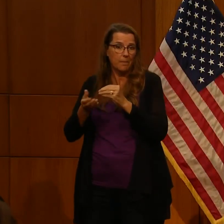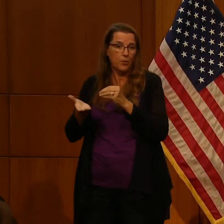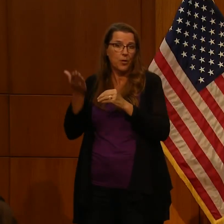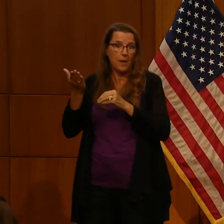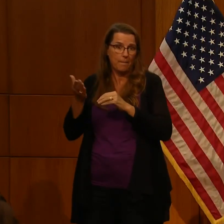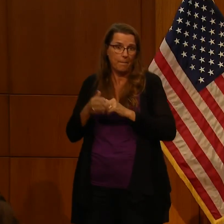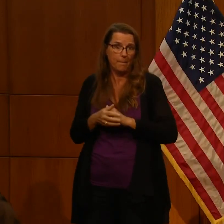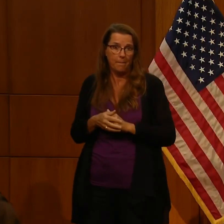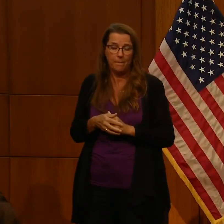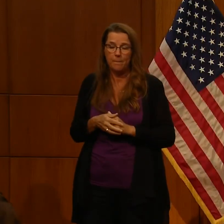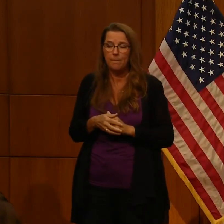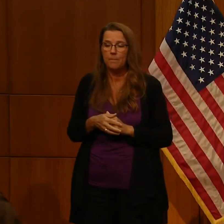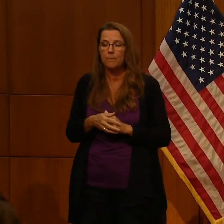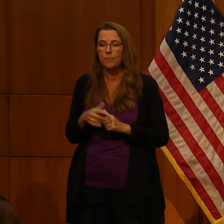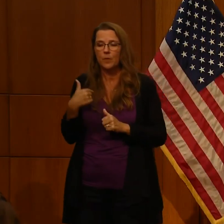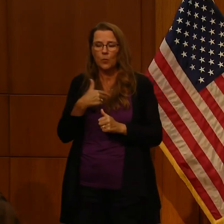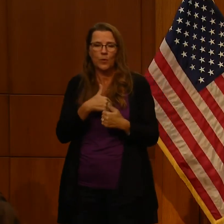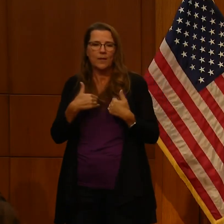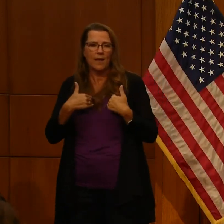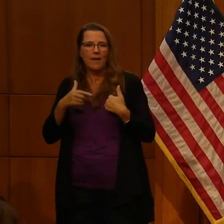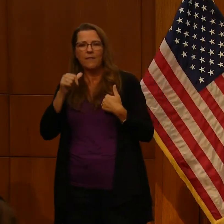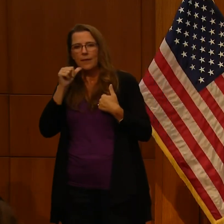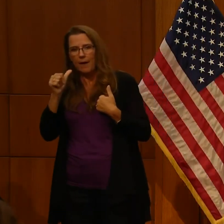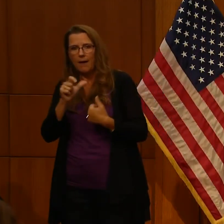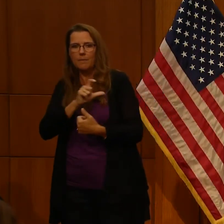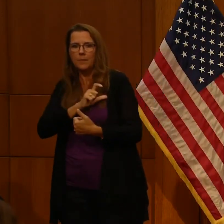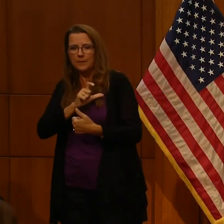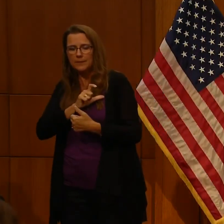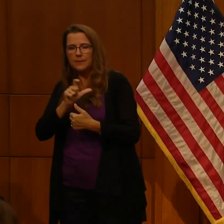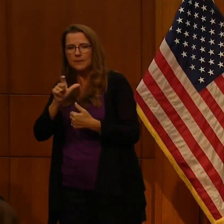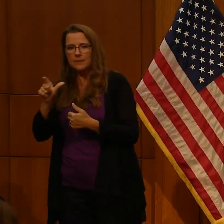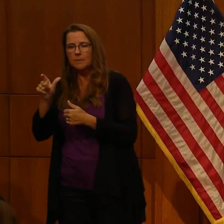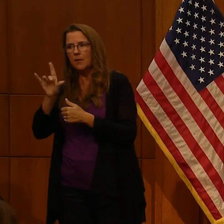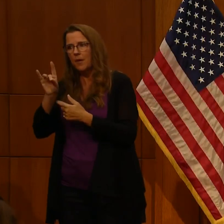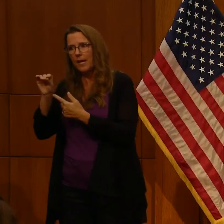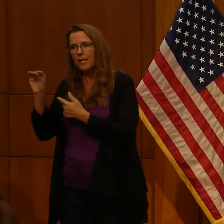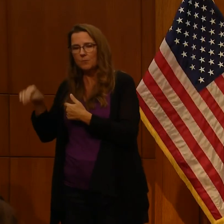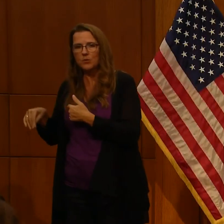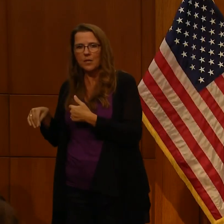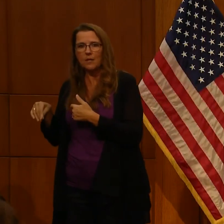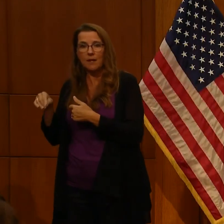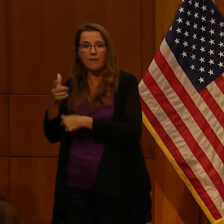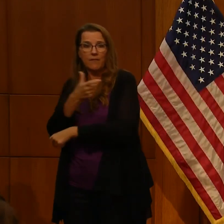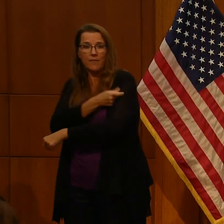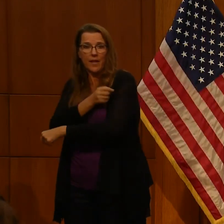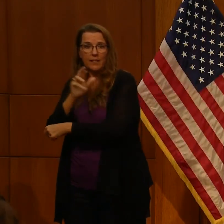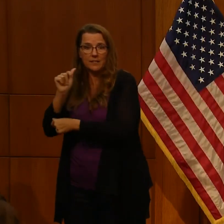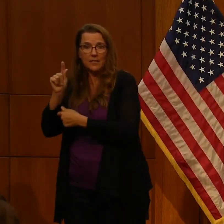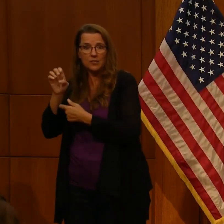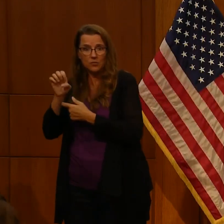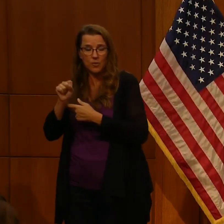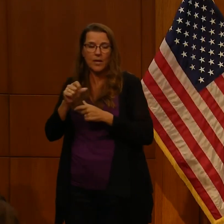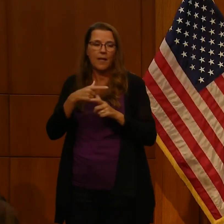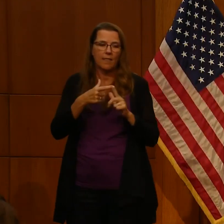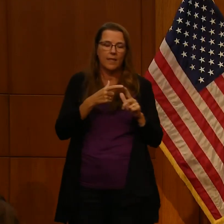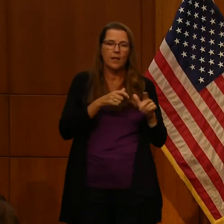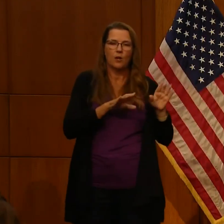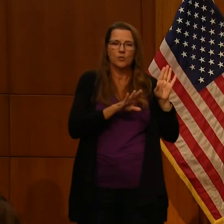BRING THAT VACCINATION RATE UP. UH, WE HAVE CIVILIANS, WHICH.